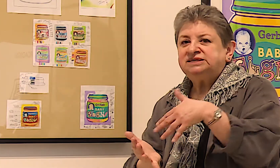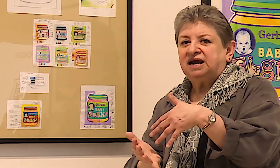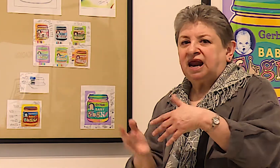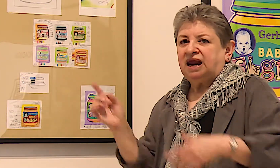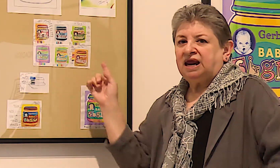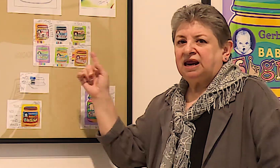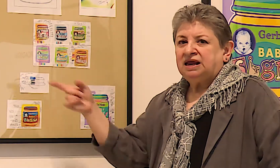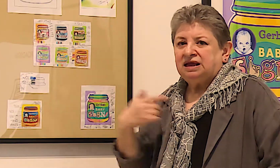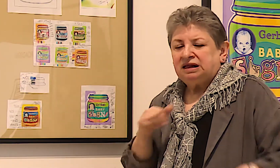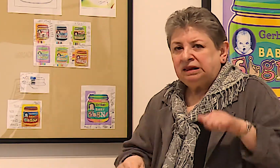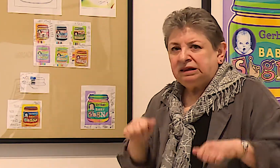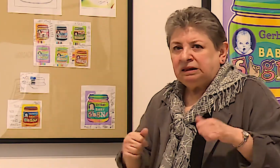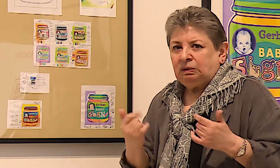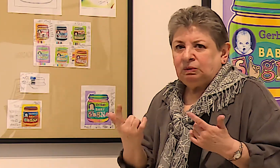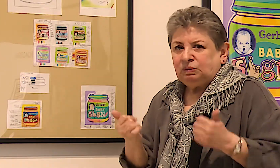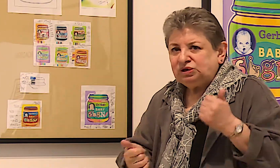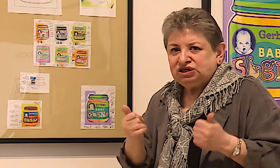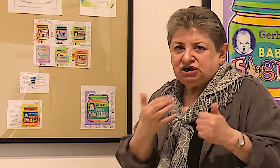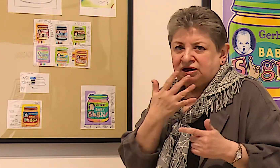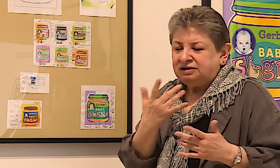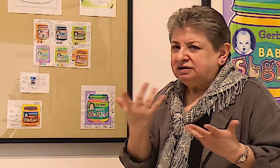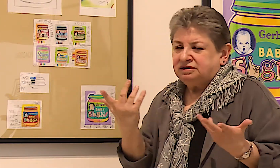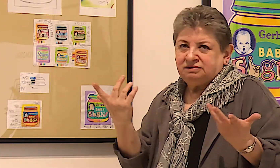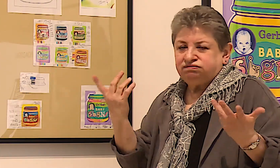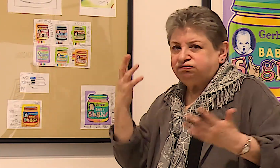This is an example of a color study I did.